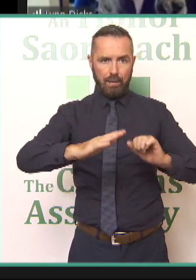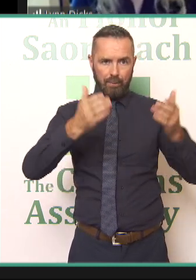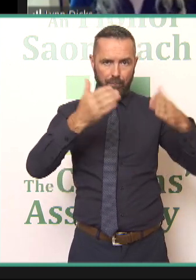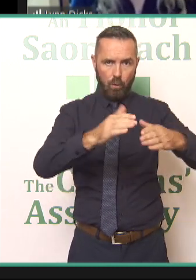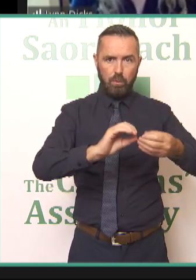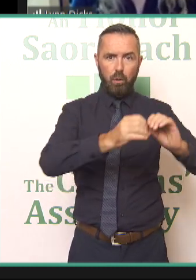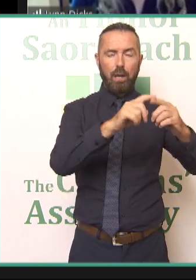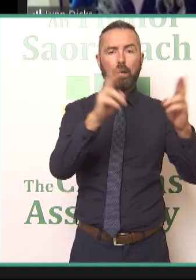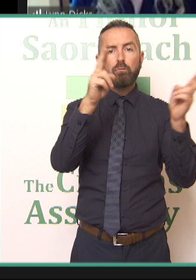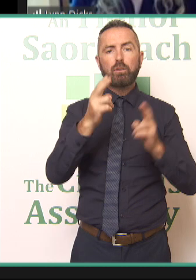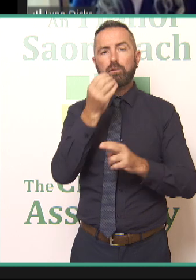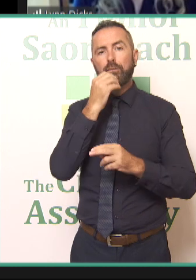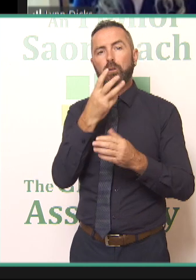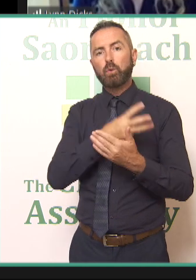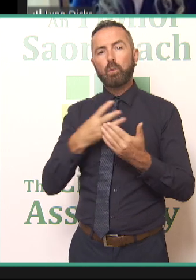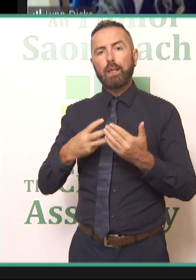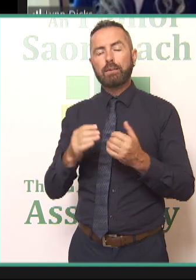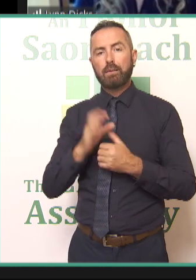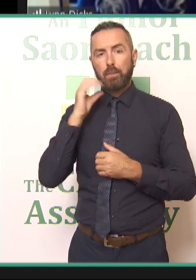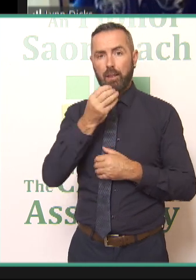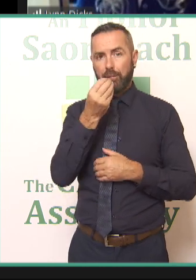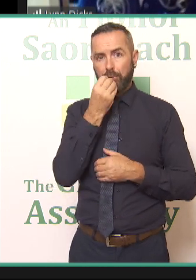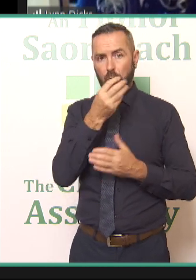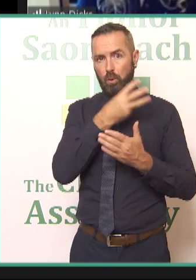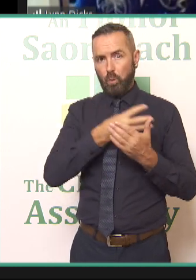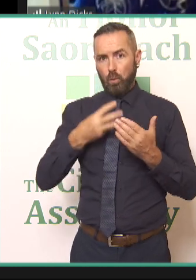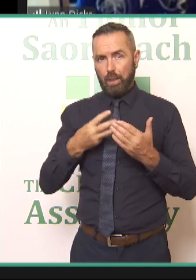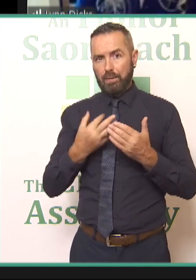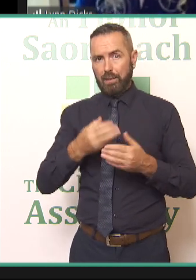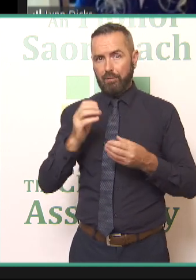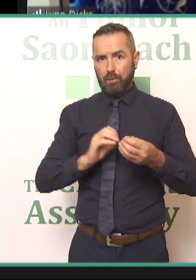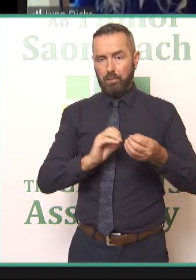reducing food waste because food waste is um you know if you're producing a lot of food in order to